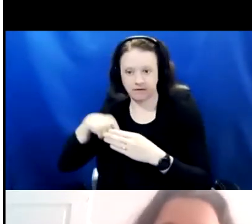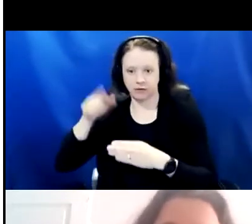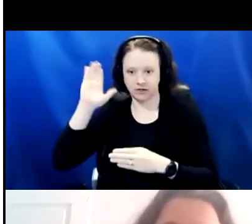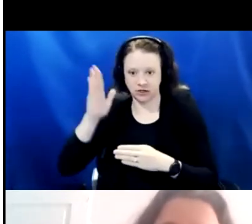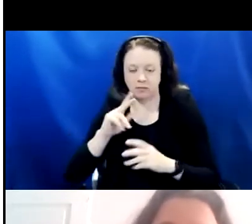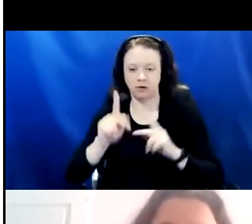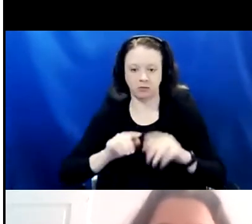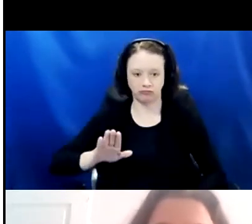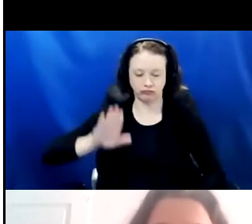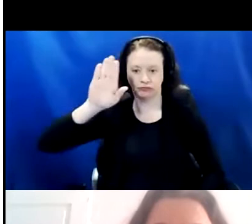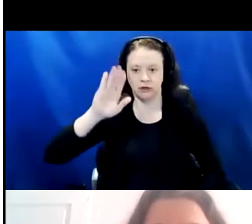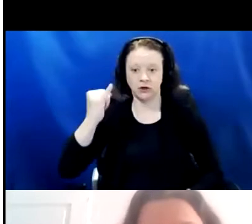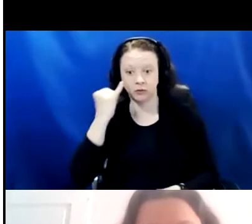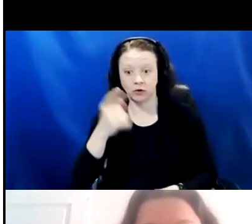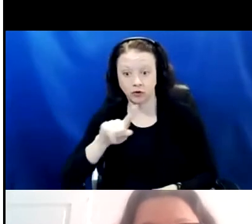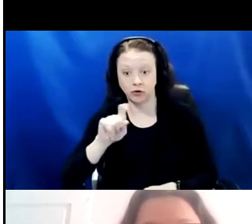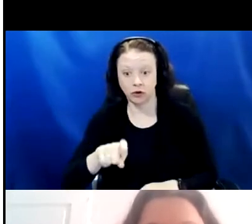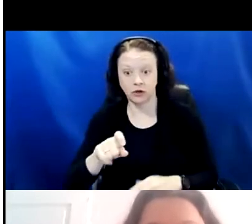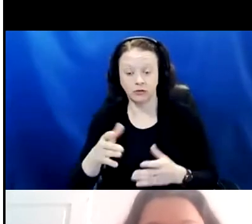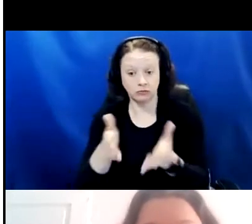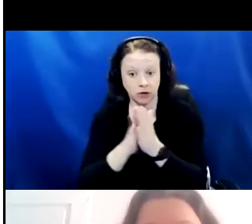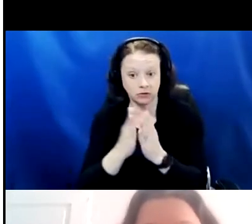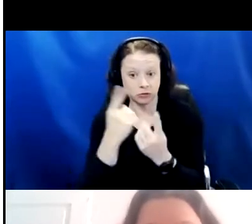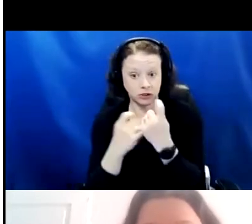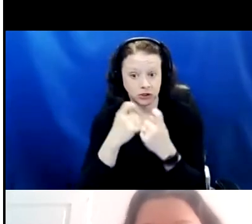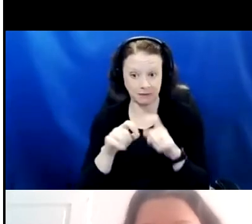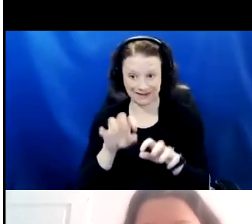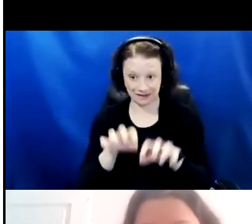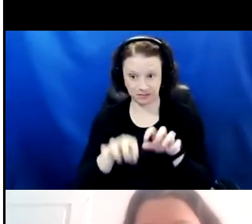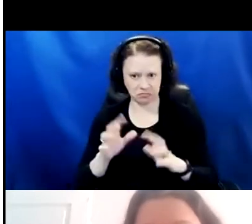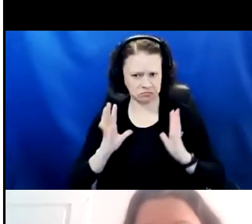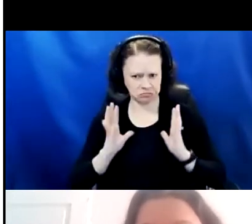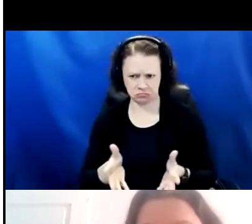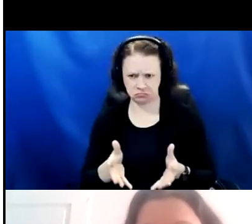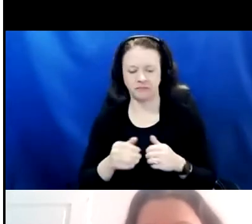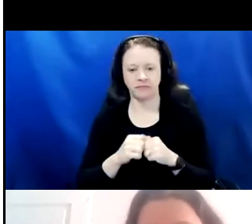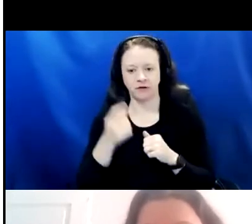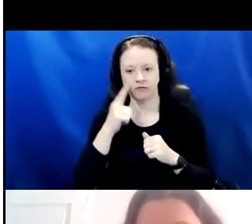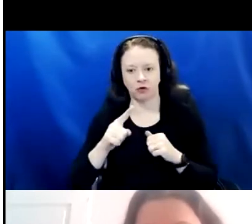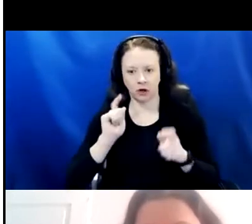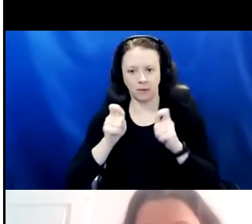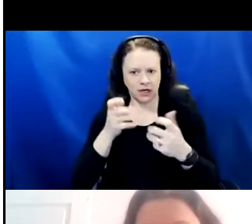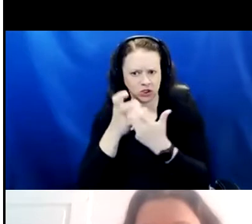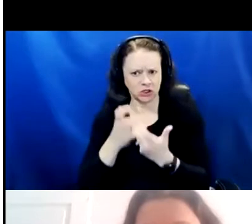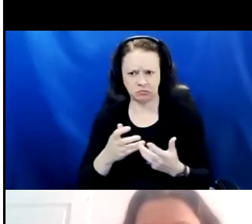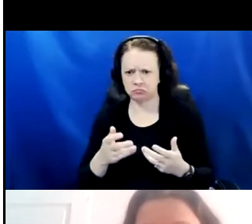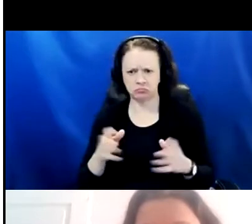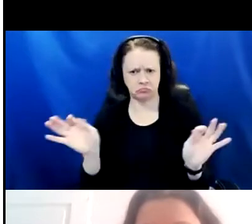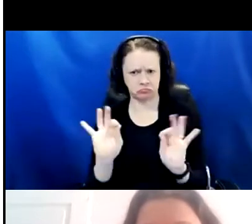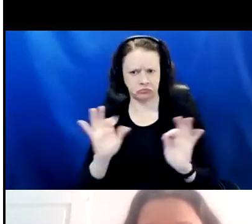but if you need to ask the question by typing for accommodation purposes, please do use the chat function